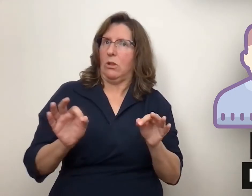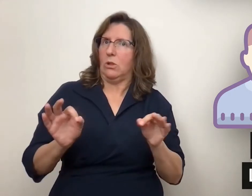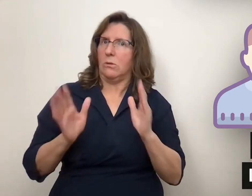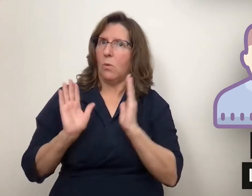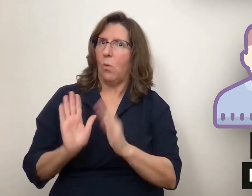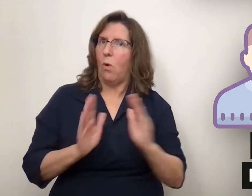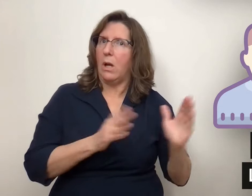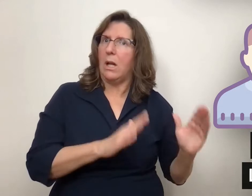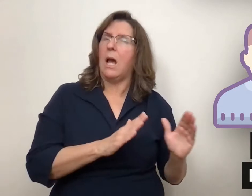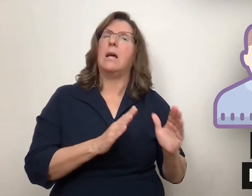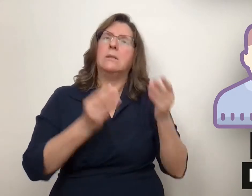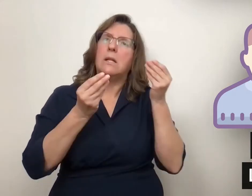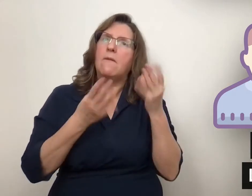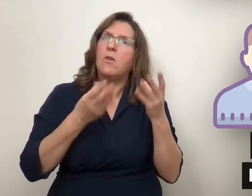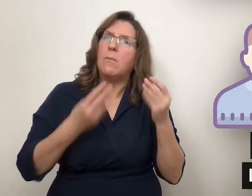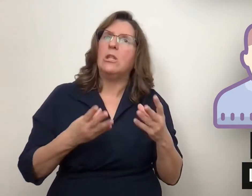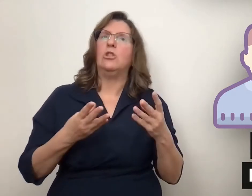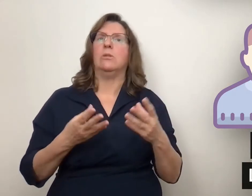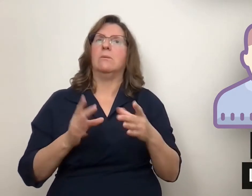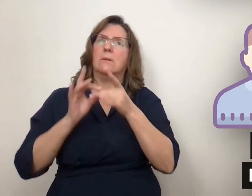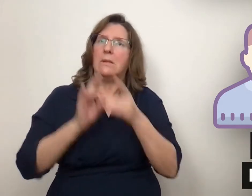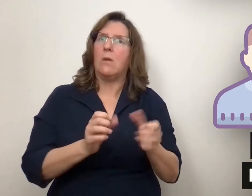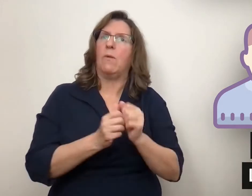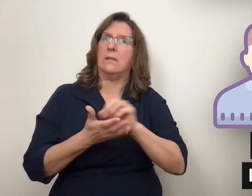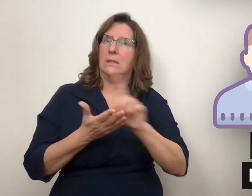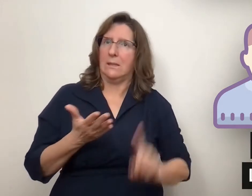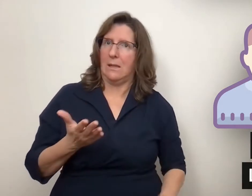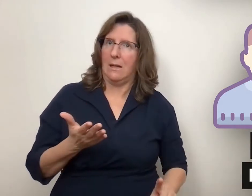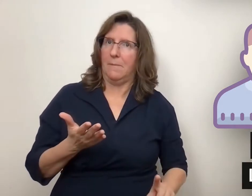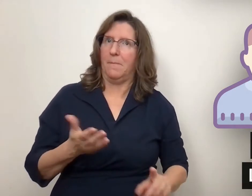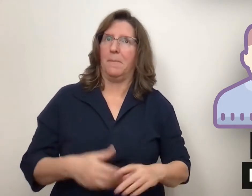in terms of how the information is provided.